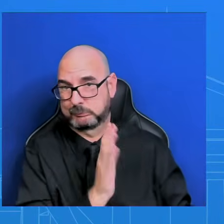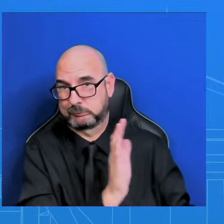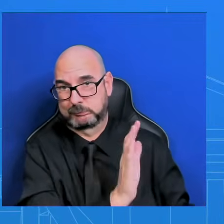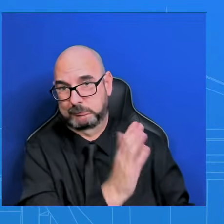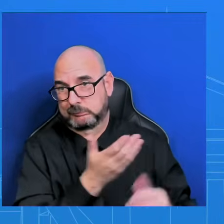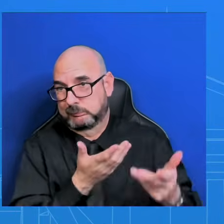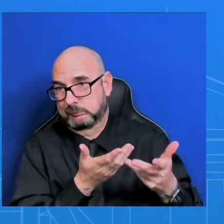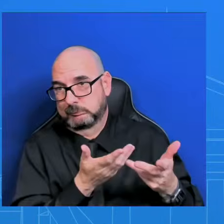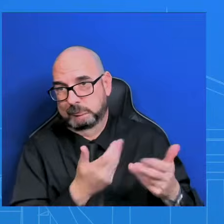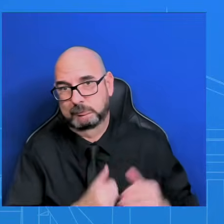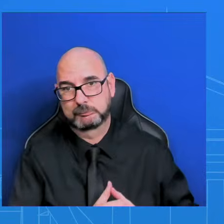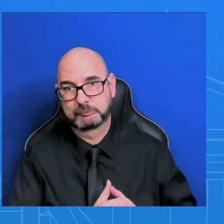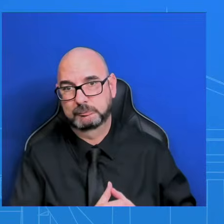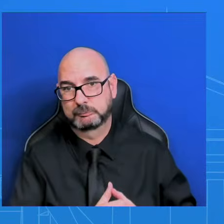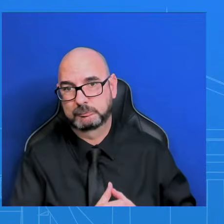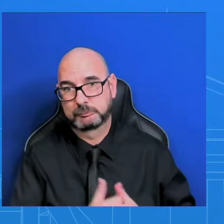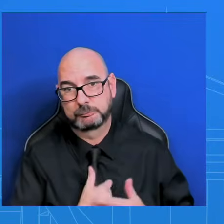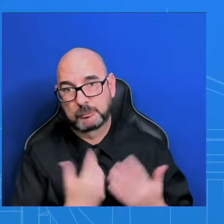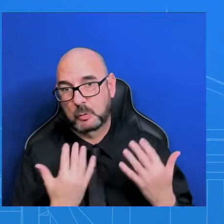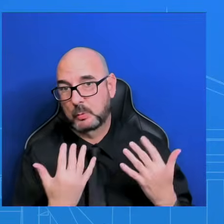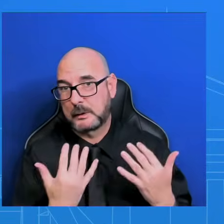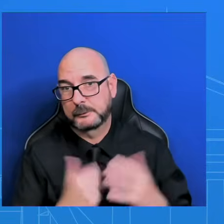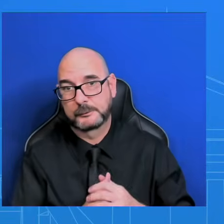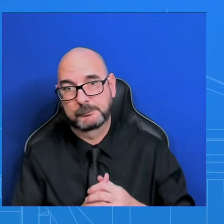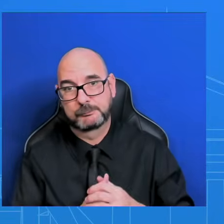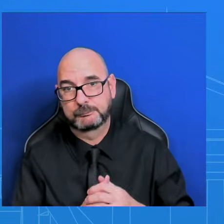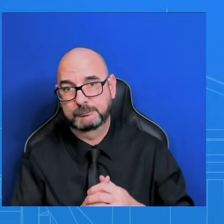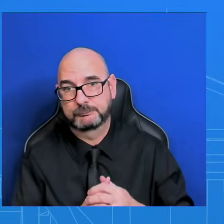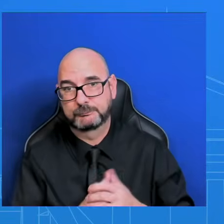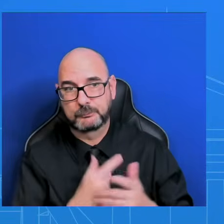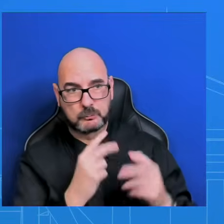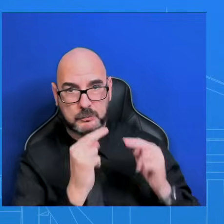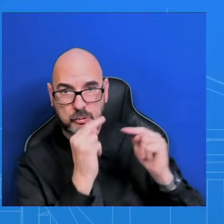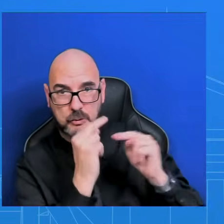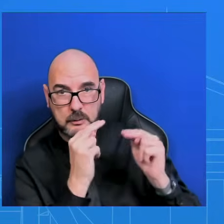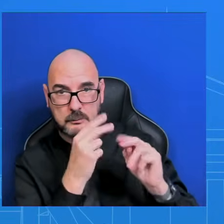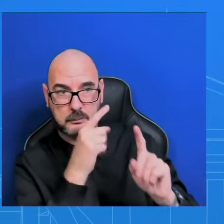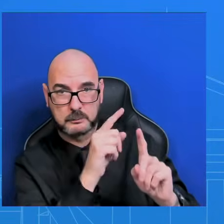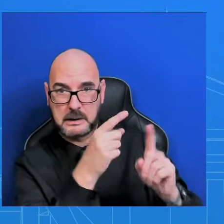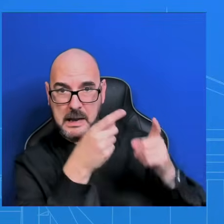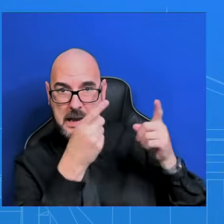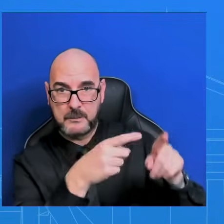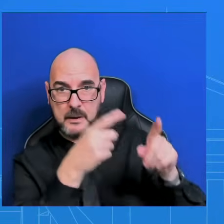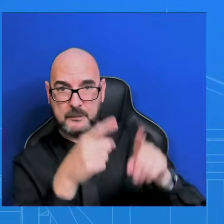these negotiations on Capitol Hill with senators, both Republicans and Democrats, have been going on for the past several months.